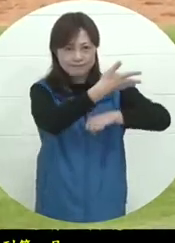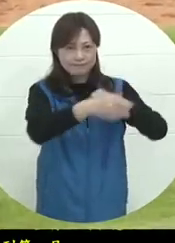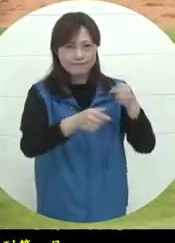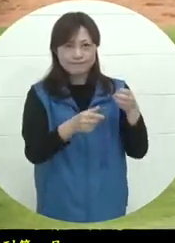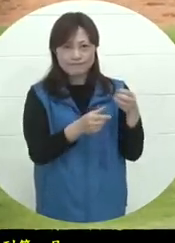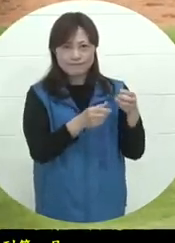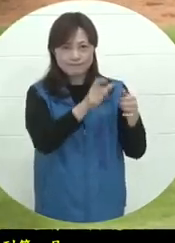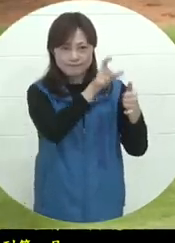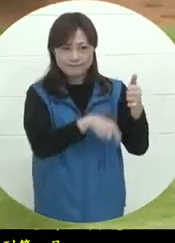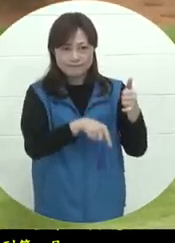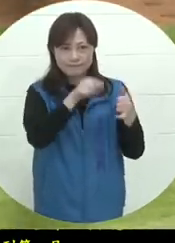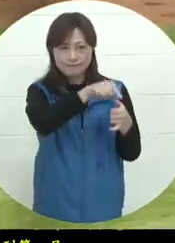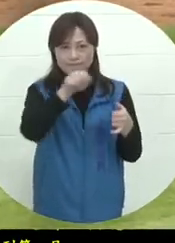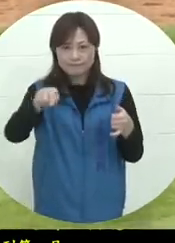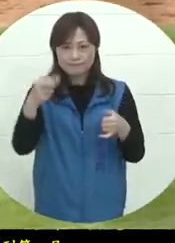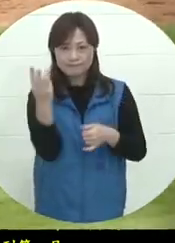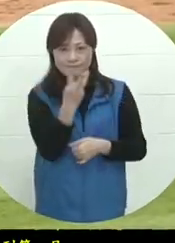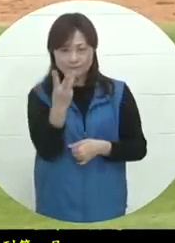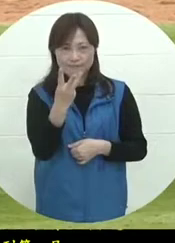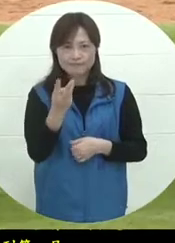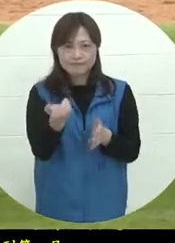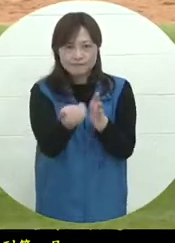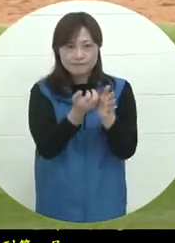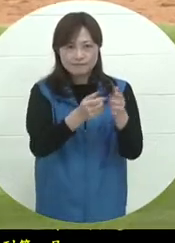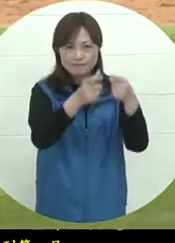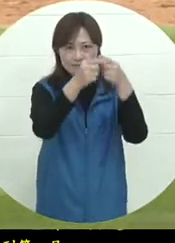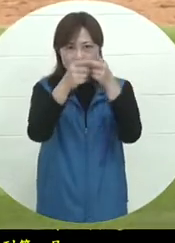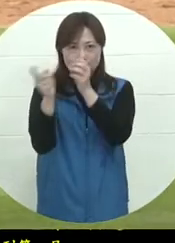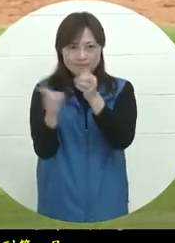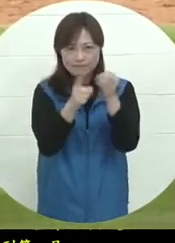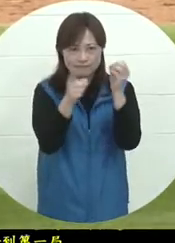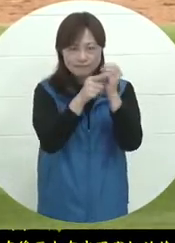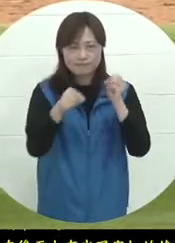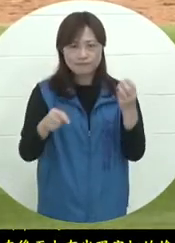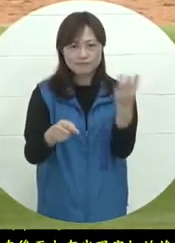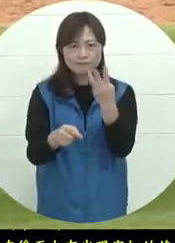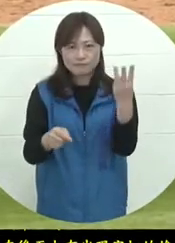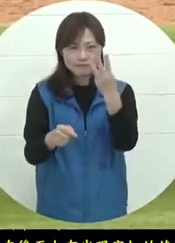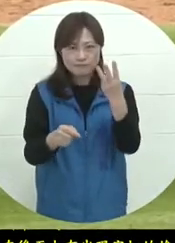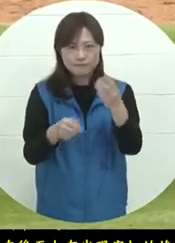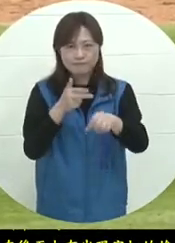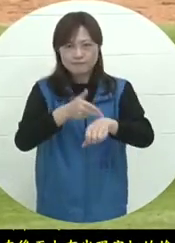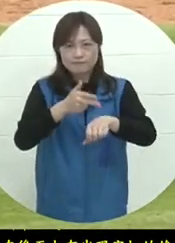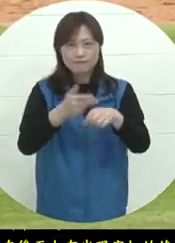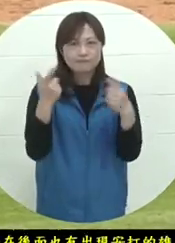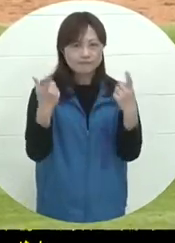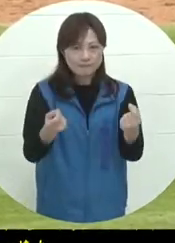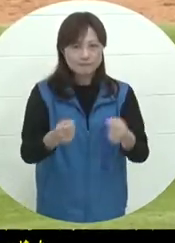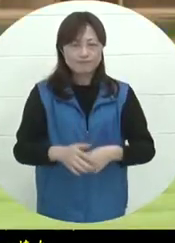, actually the attack contents of the three players in the first two rounds are exactly the same. They are all one or two